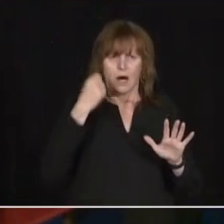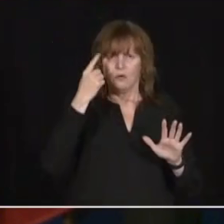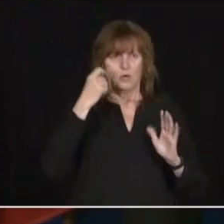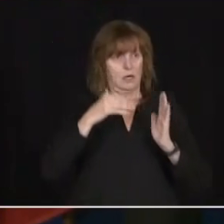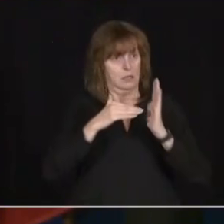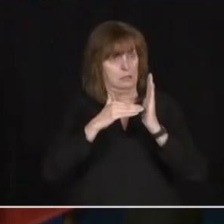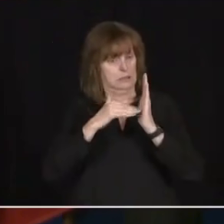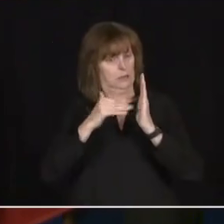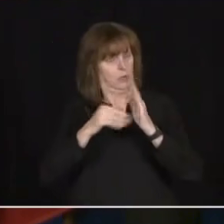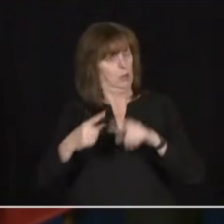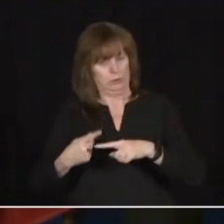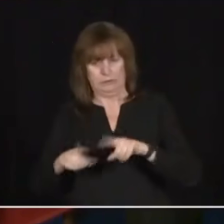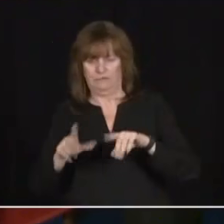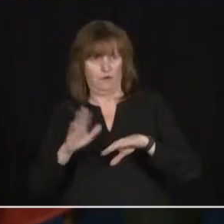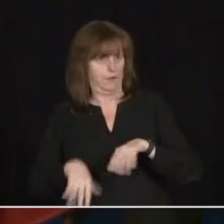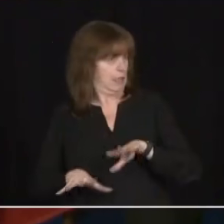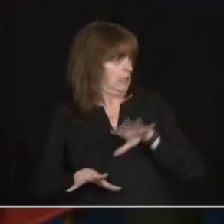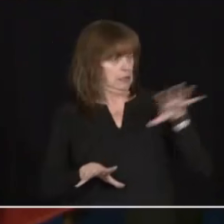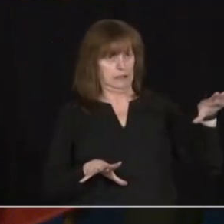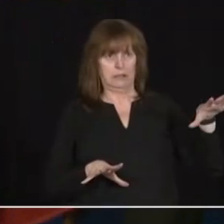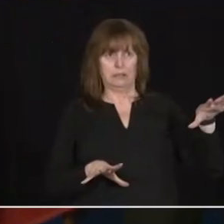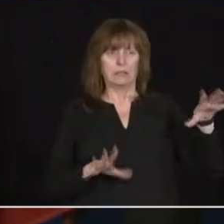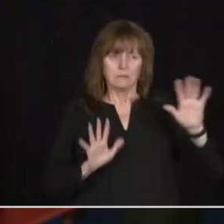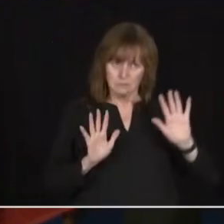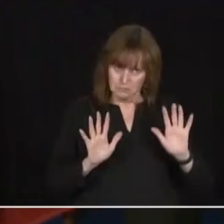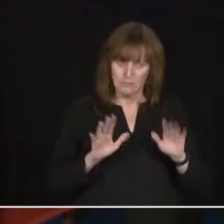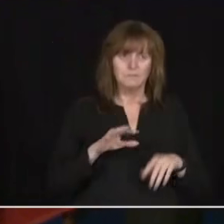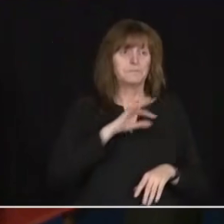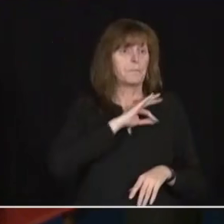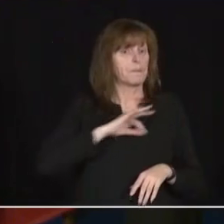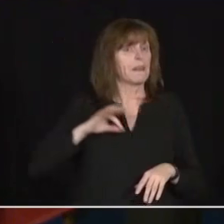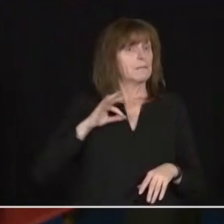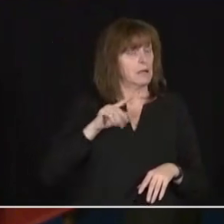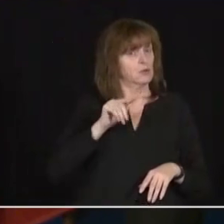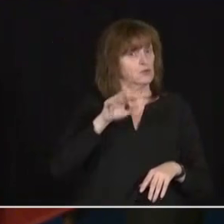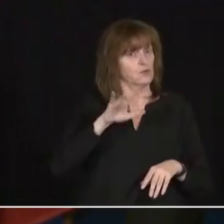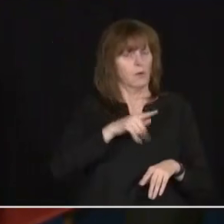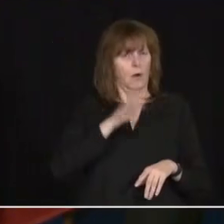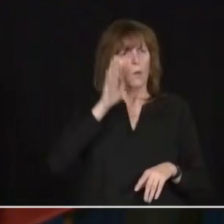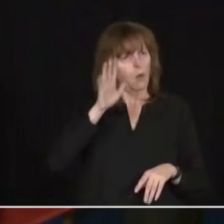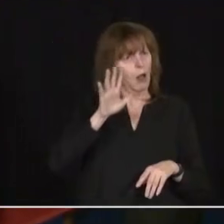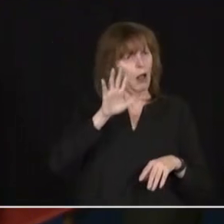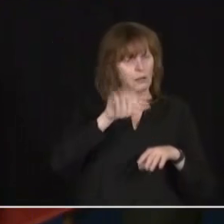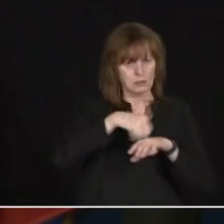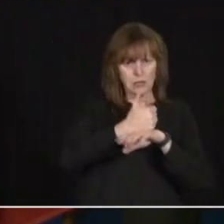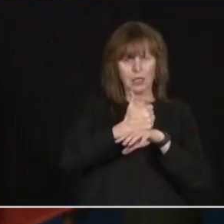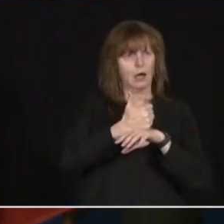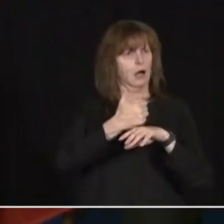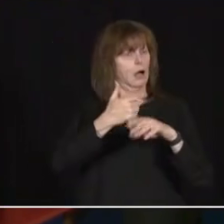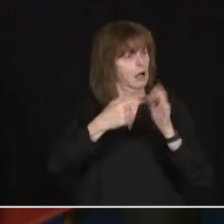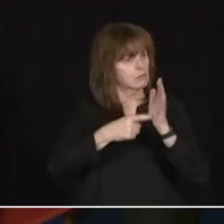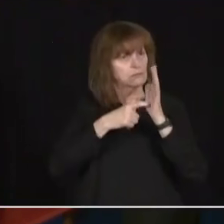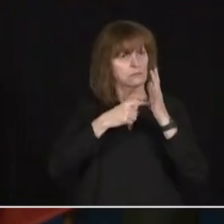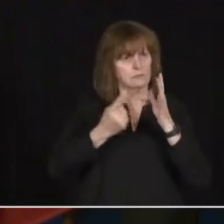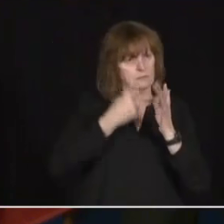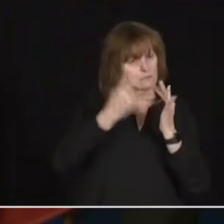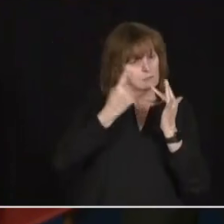I understand downtown is a whole different kettle of fish and the mayor will be putting in proper protocols to make sure that,